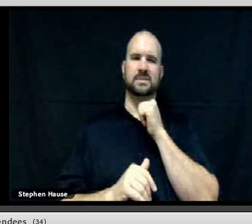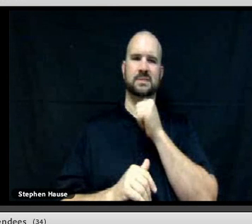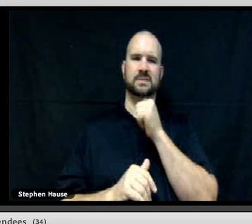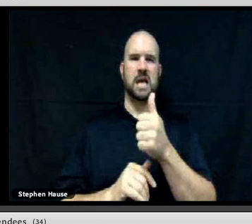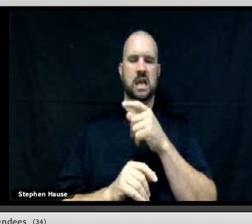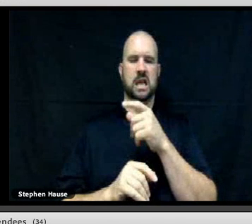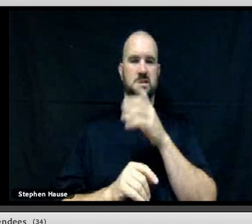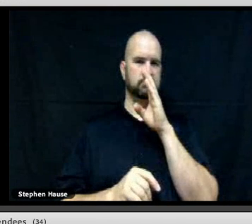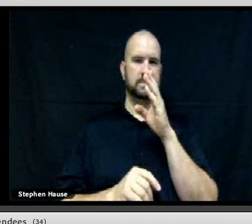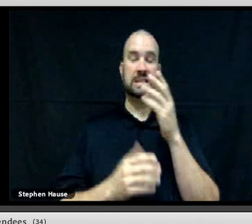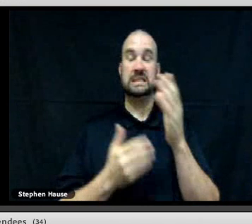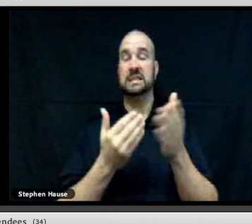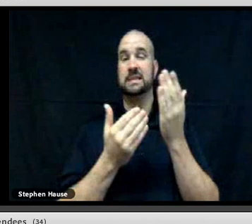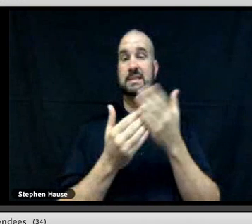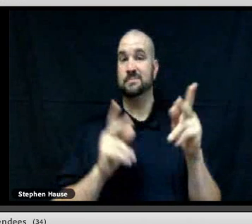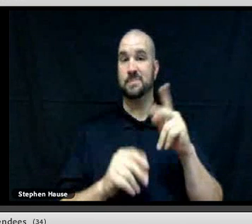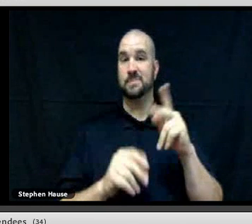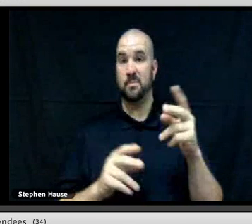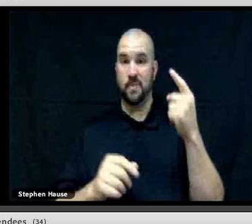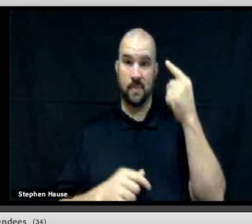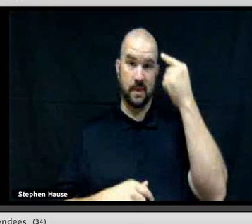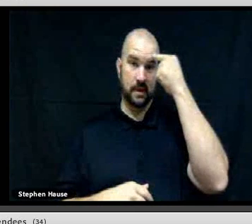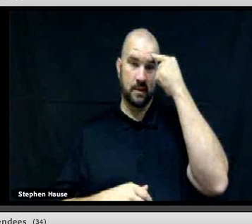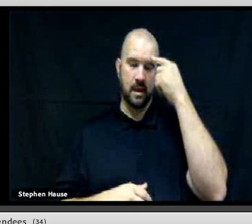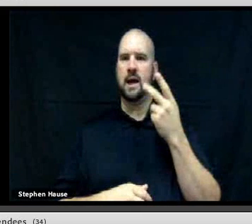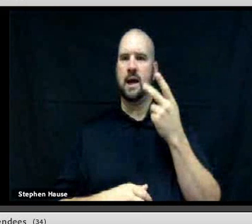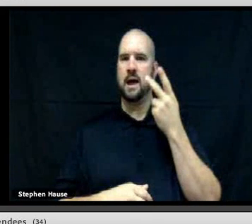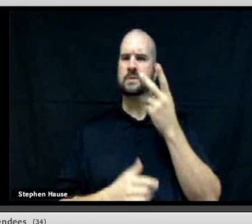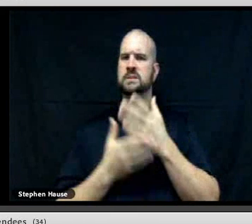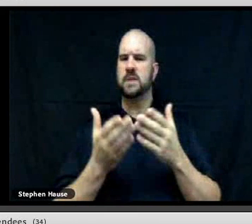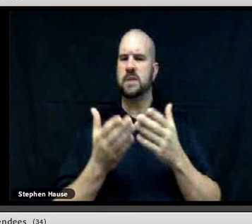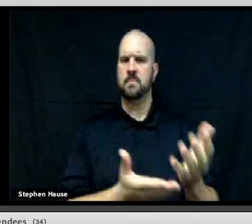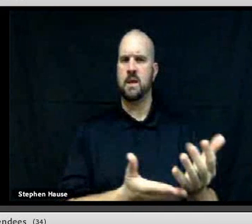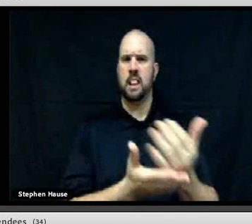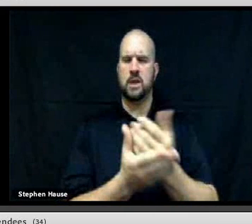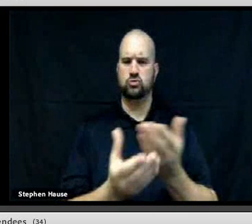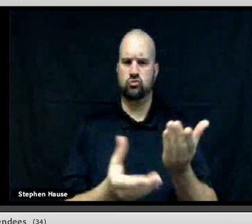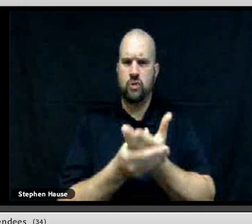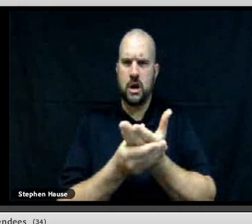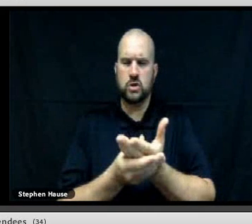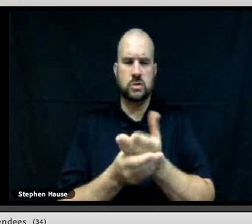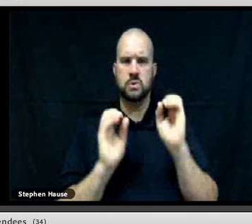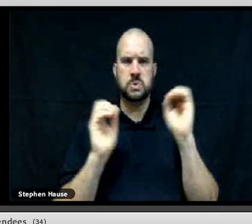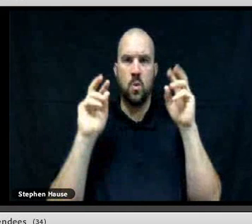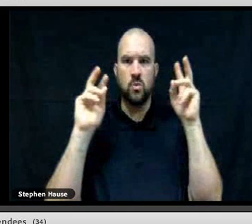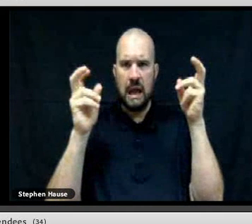uh, where there's no title given to an art piece or to an artifact, um, and that would make it a lot harder for people